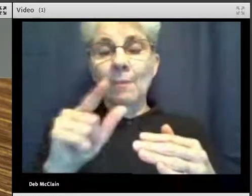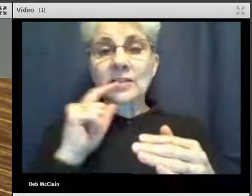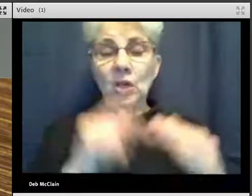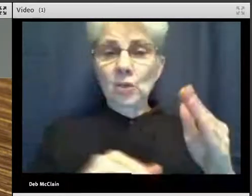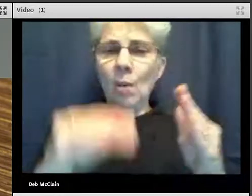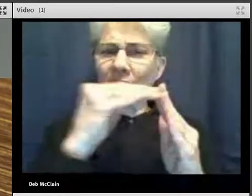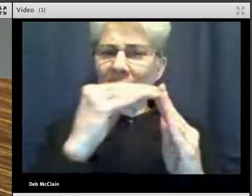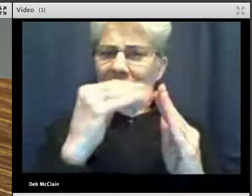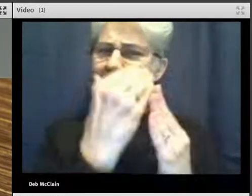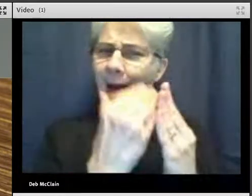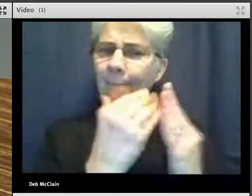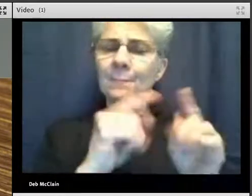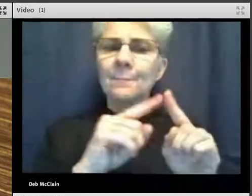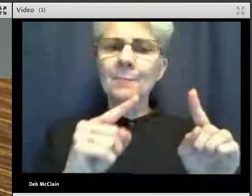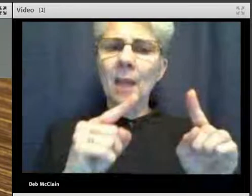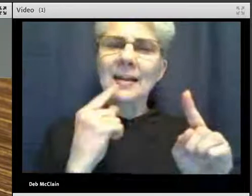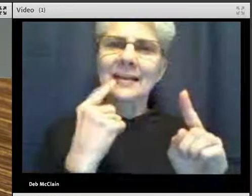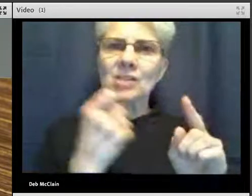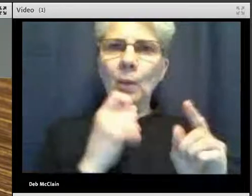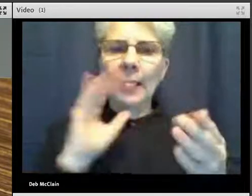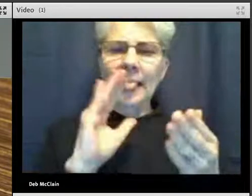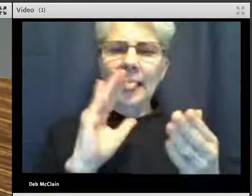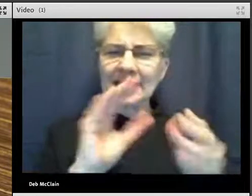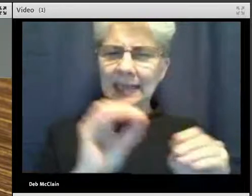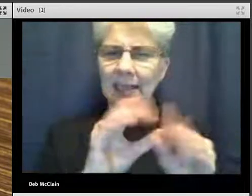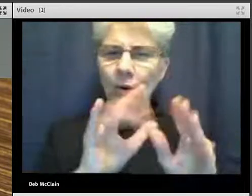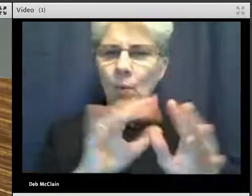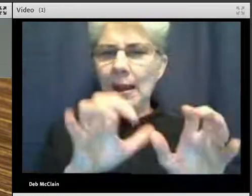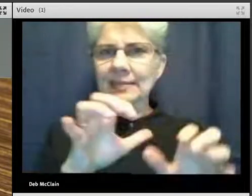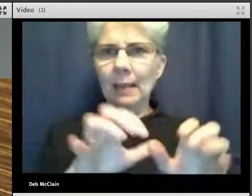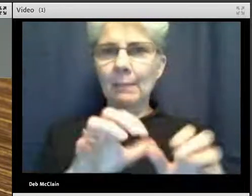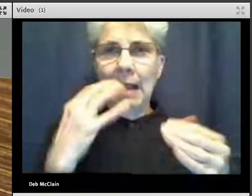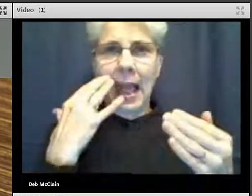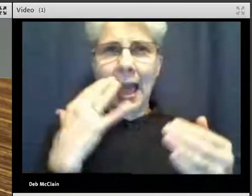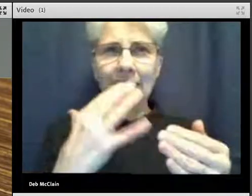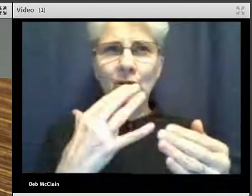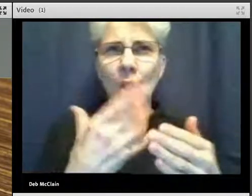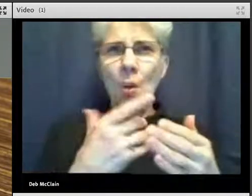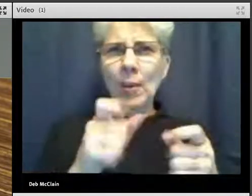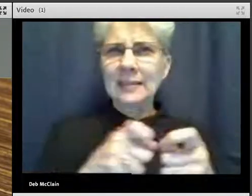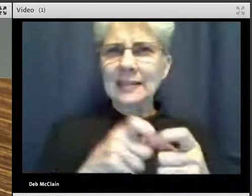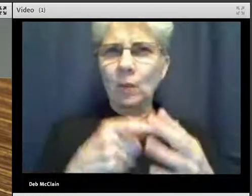But it starts to get a little less clear when I put in -- maybe I don't know that that's what I'm looking for.